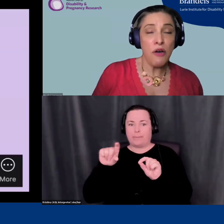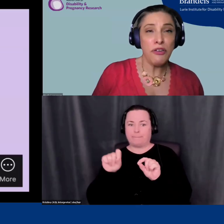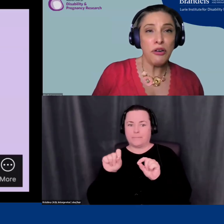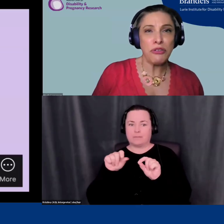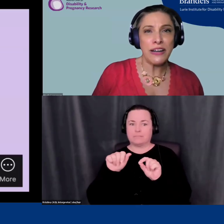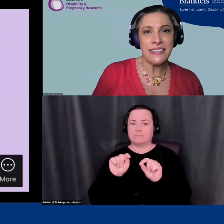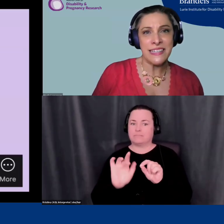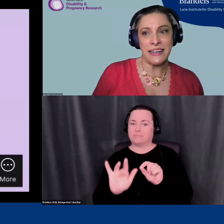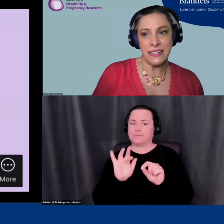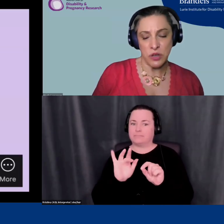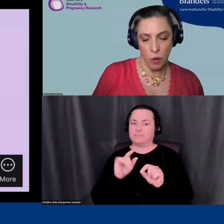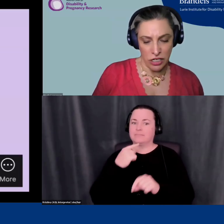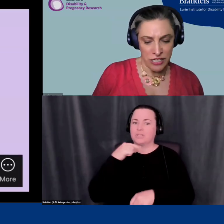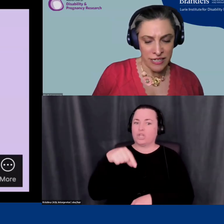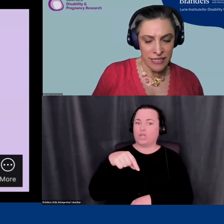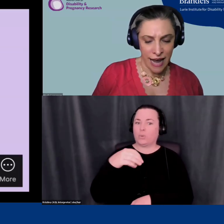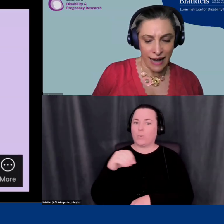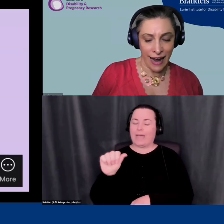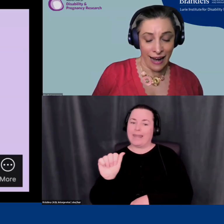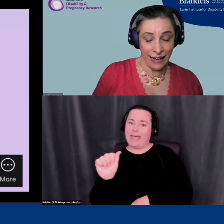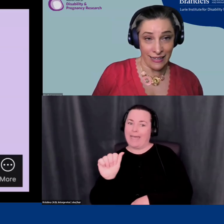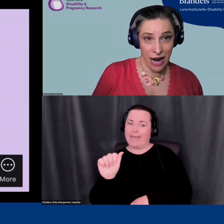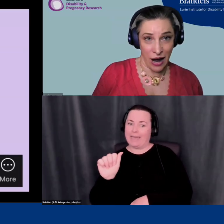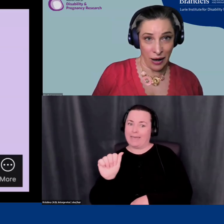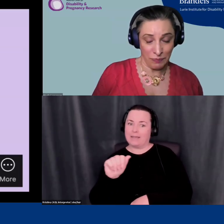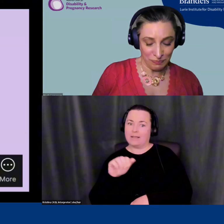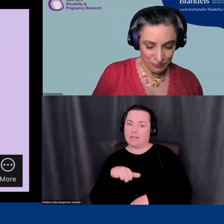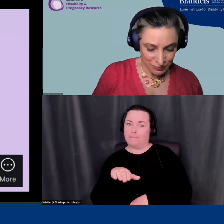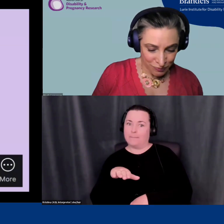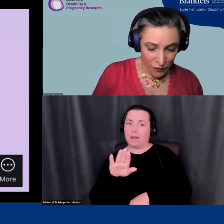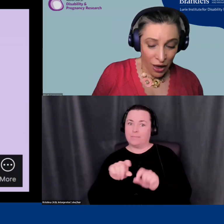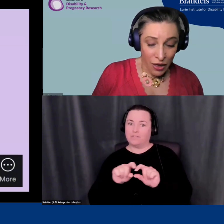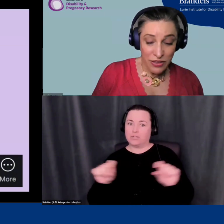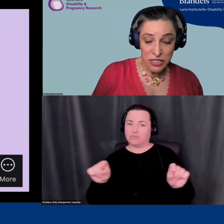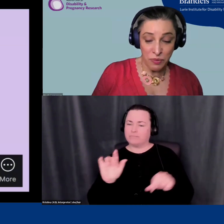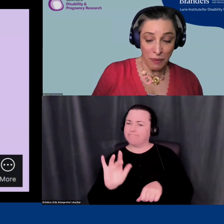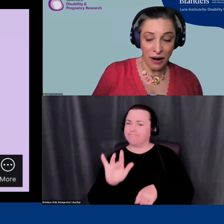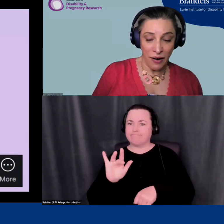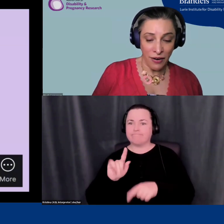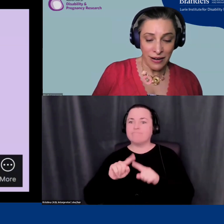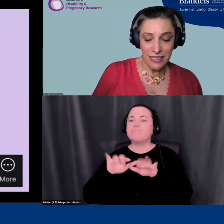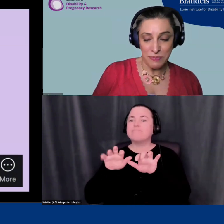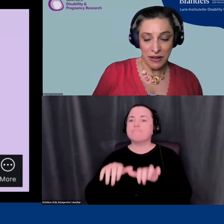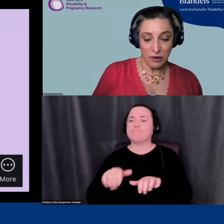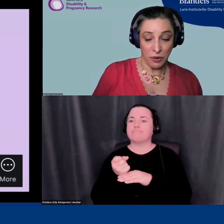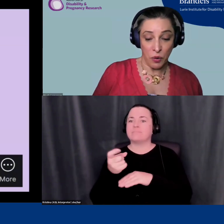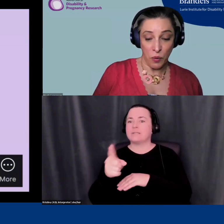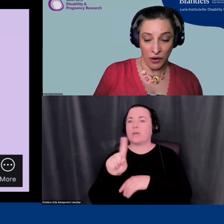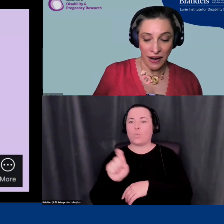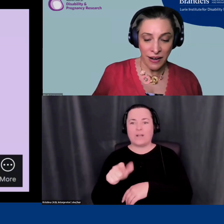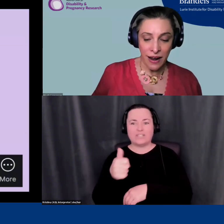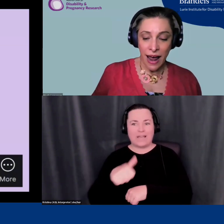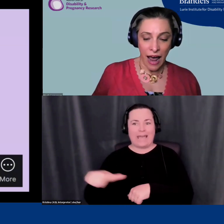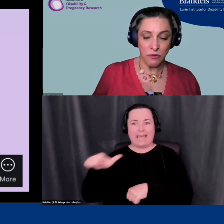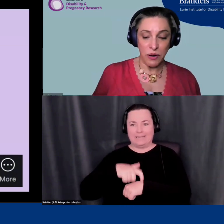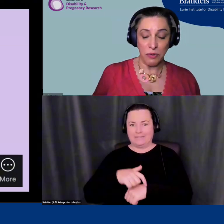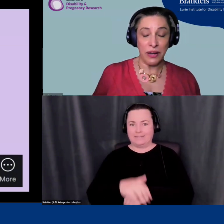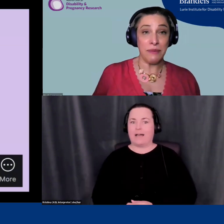Feel free to send us questions at any time. This webinar is being recorded and we will